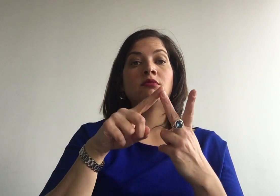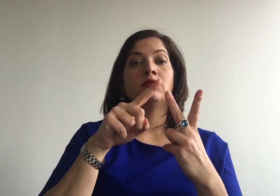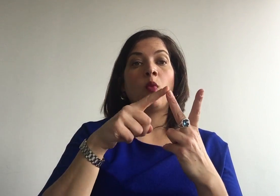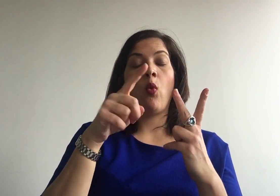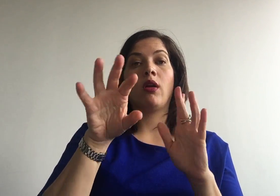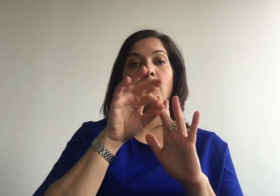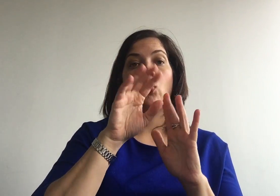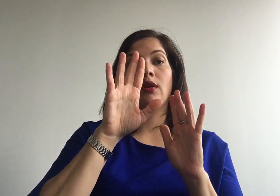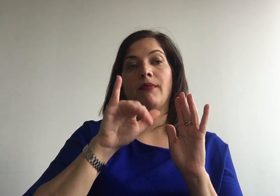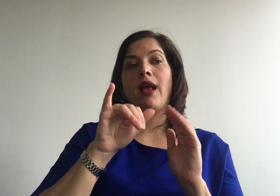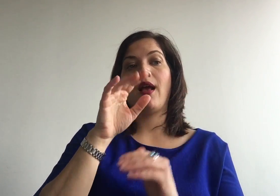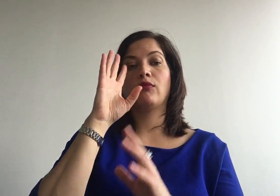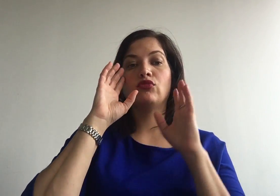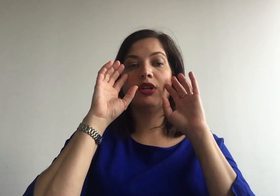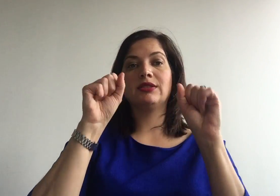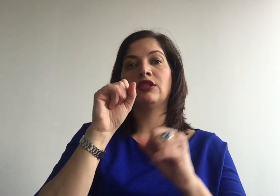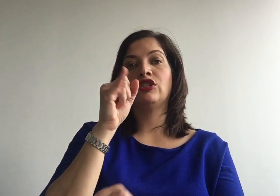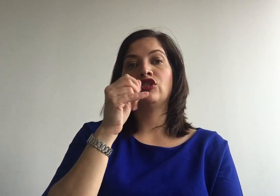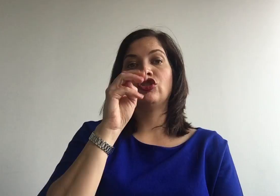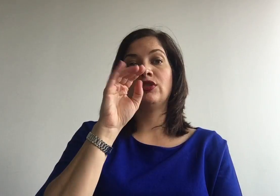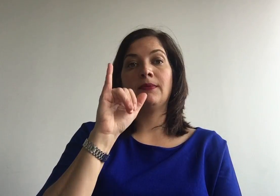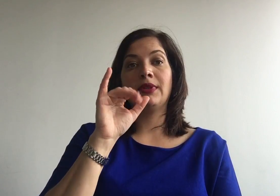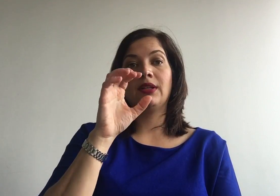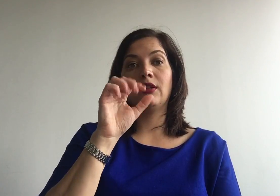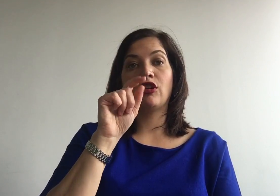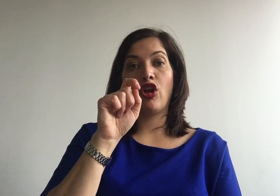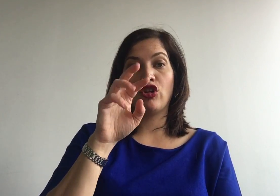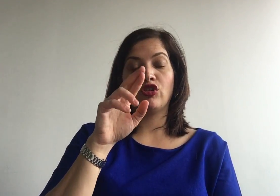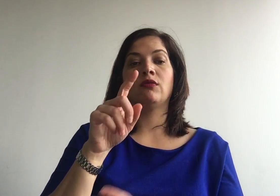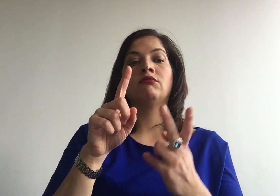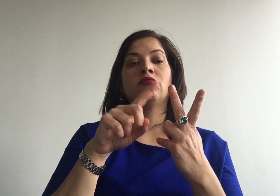one was appointed by President Jimmy Carter